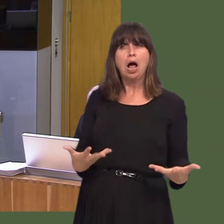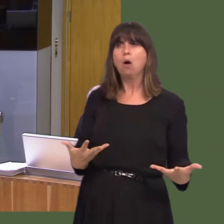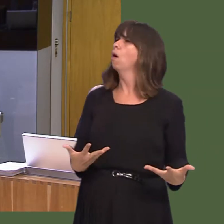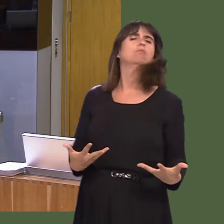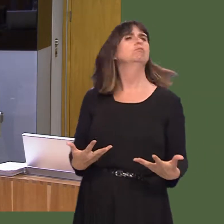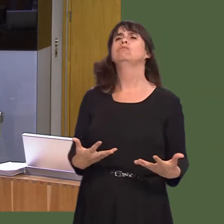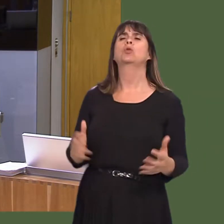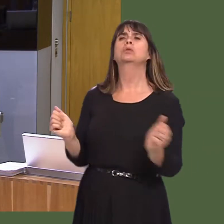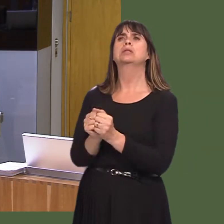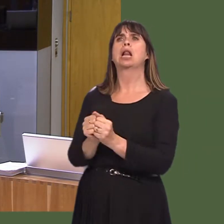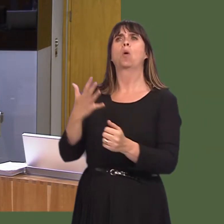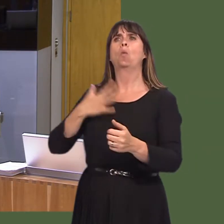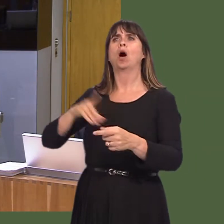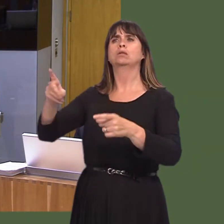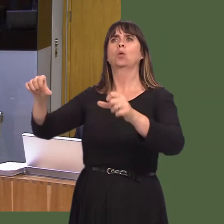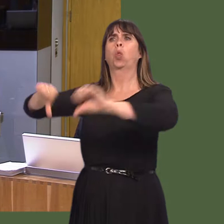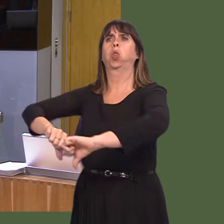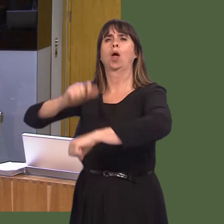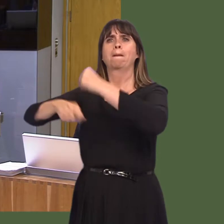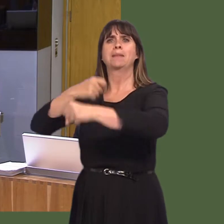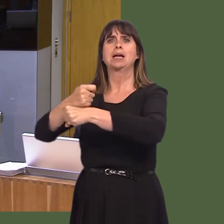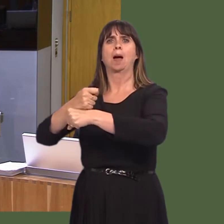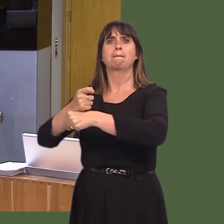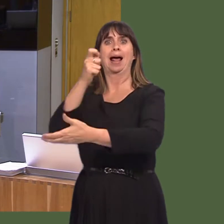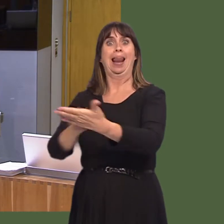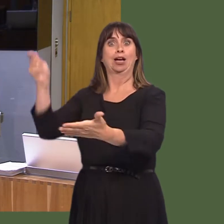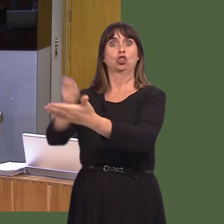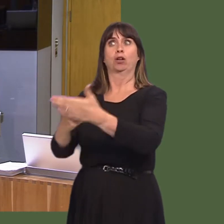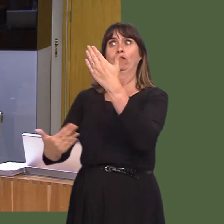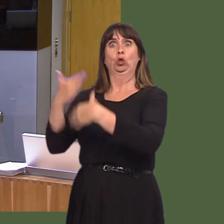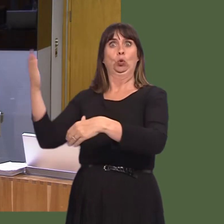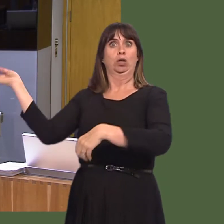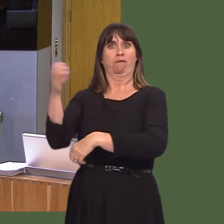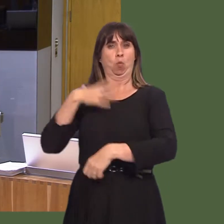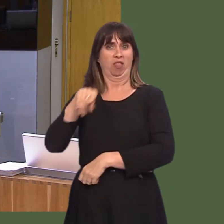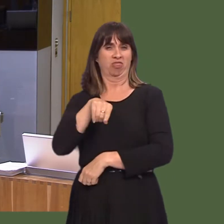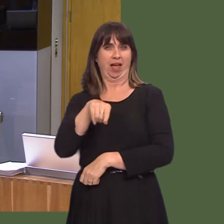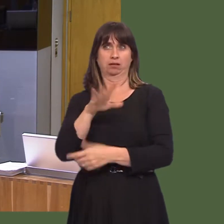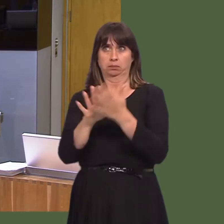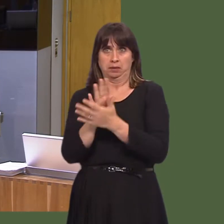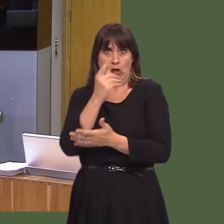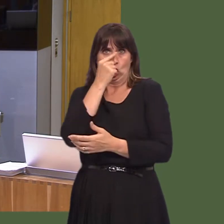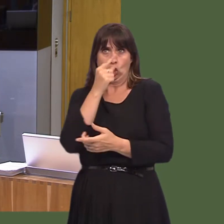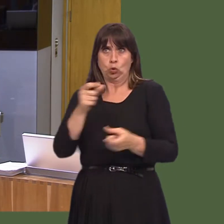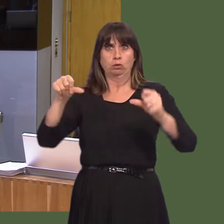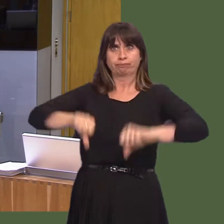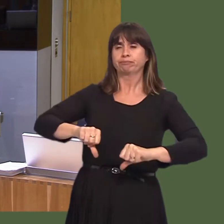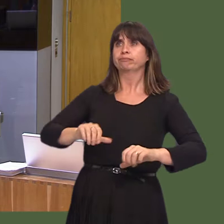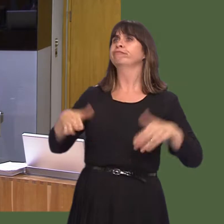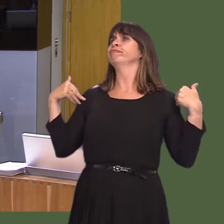get a general election instead. Since that approach may lead to our leaving the EU without a deal, will you as First Minister